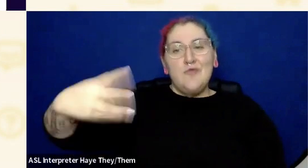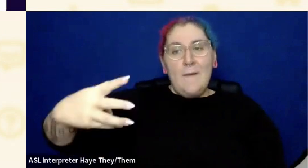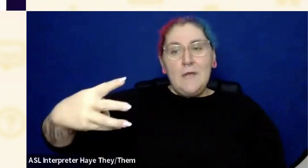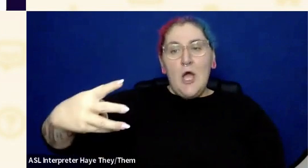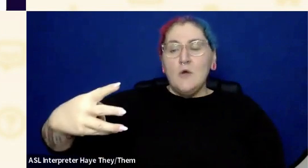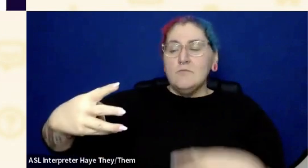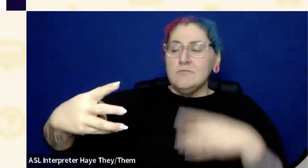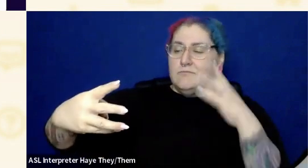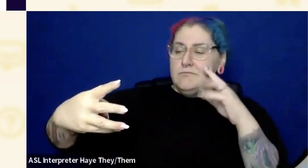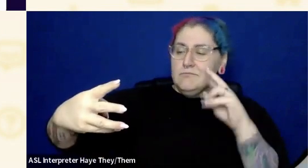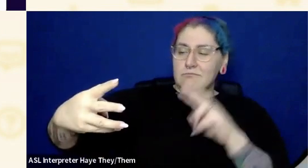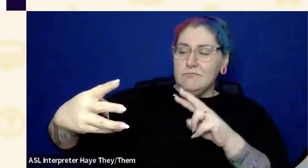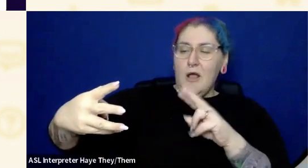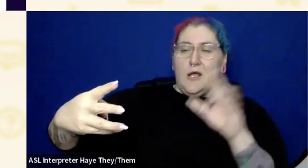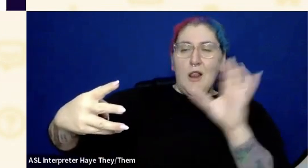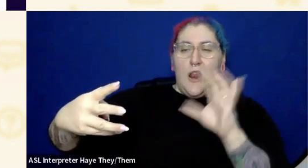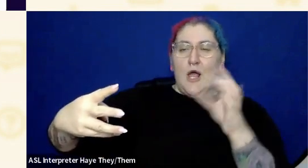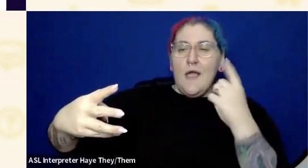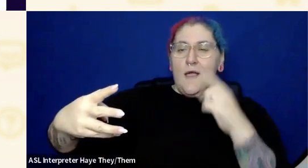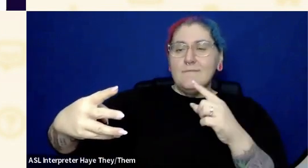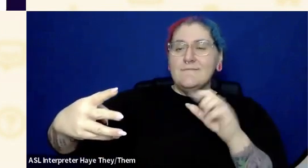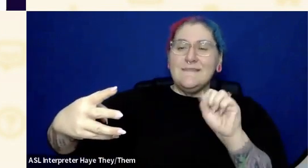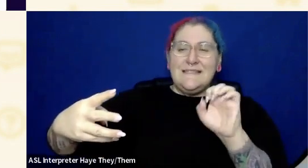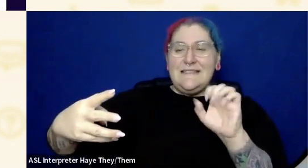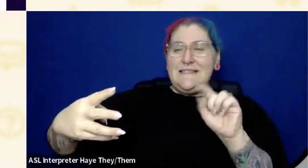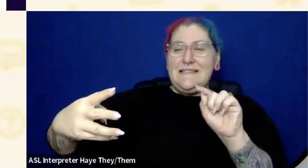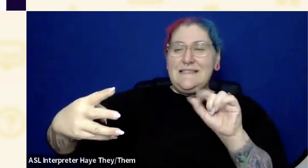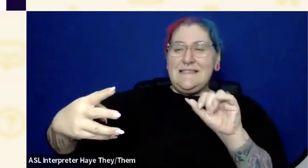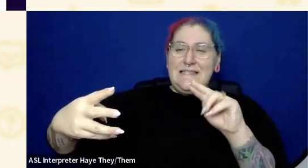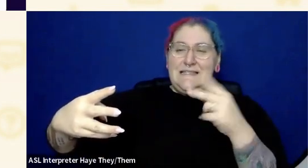for Enable enhanced user interface.